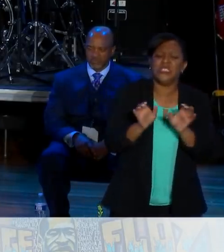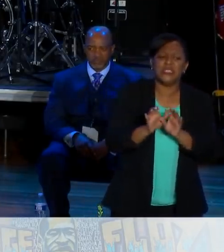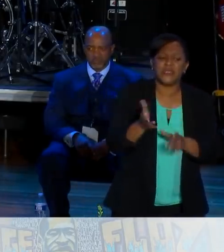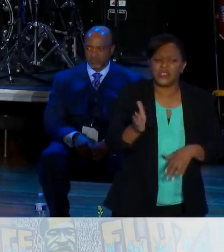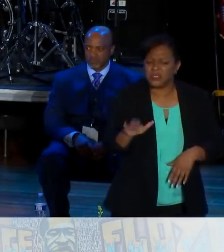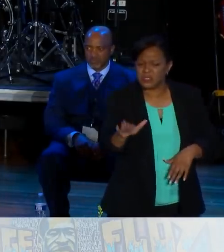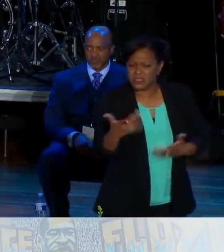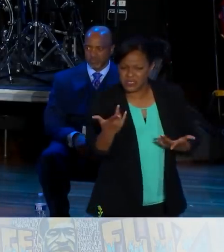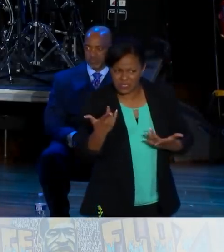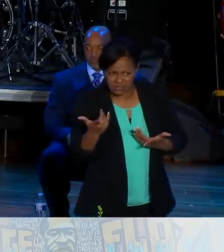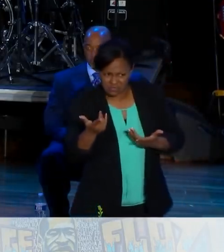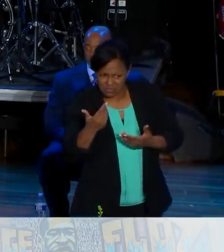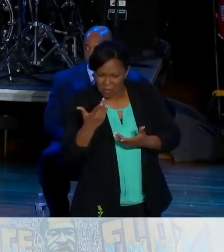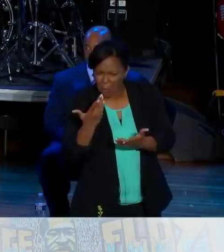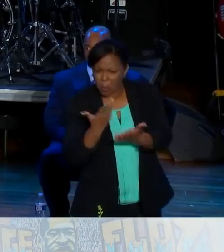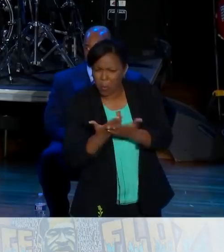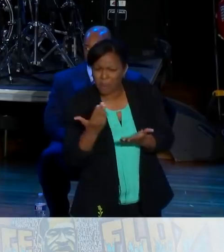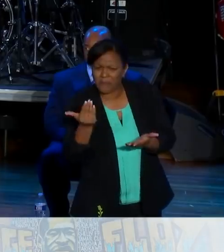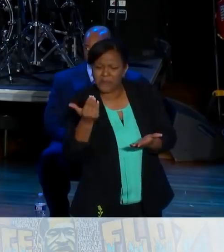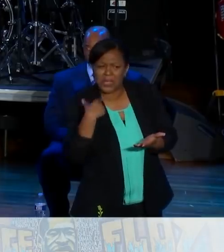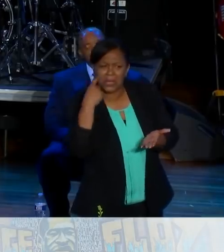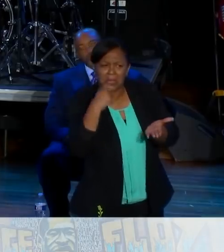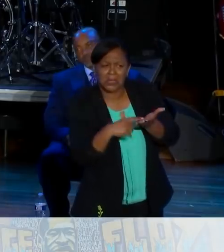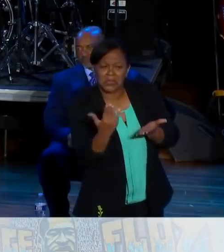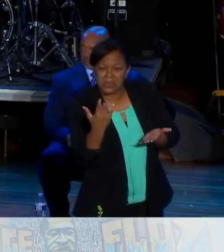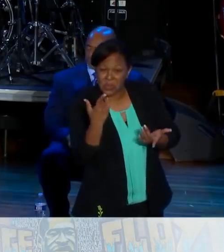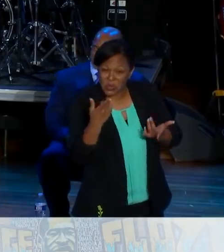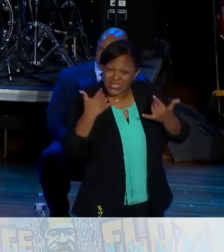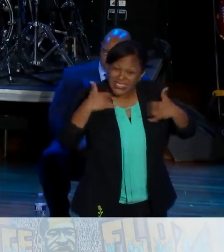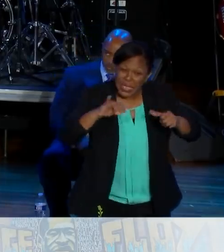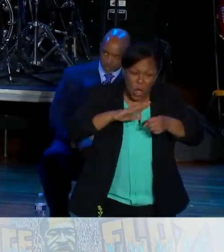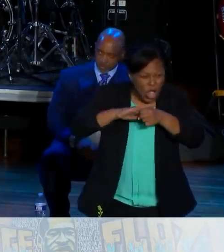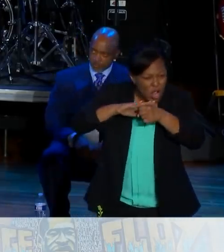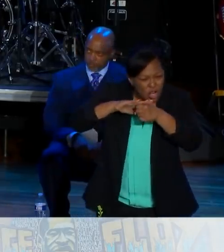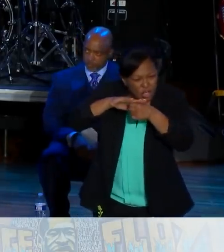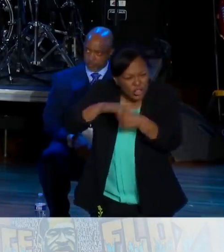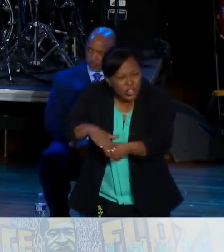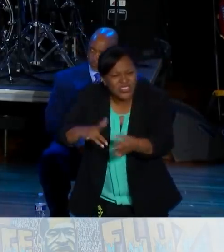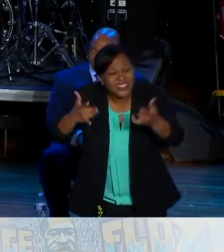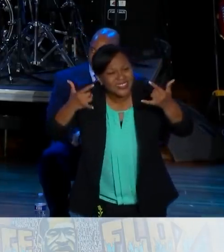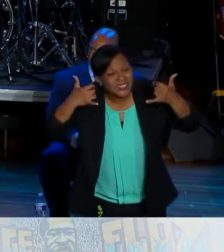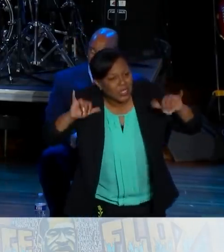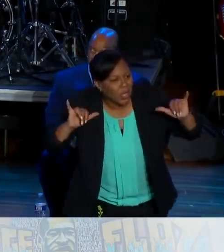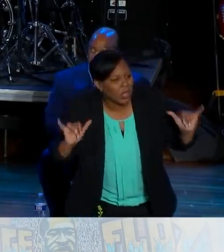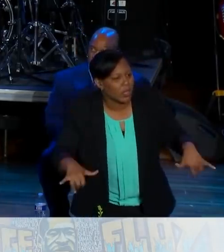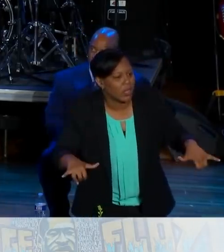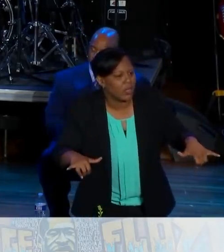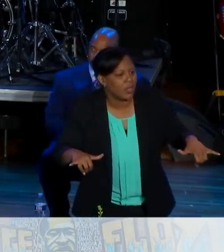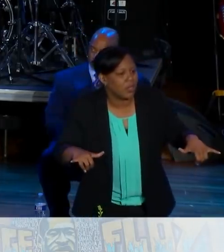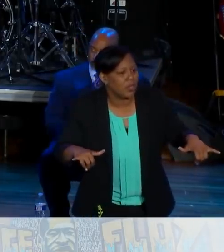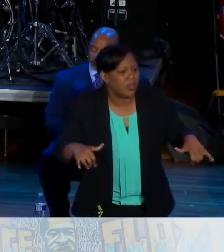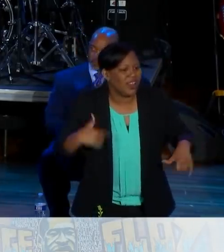PRESIDENT OF THE UNITED STATES AND YOU ASK HIM FOR HIS BIRTH CERTIFICATE, BECAUSE YOU CAN'T